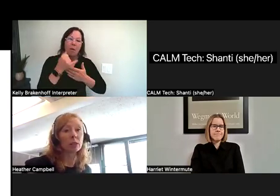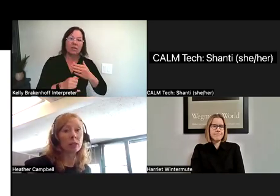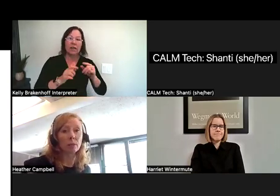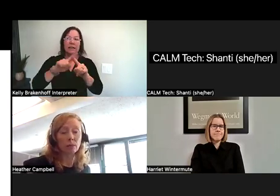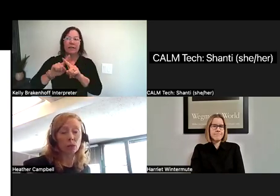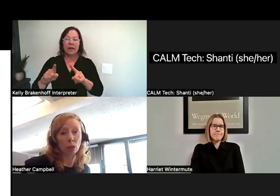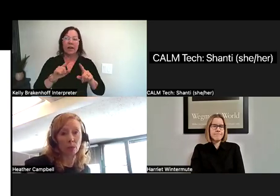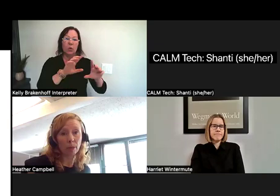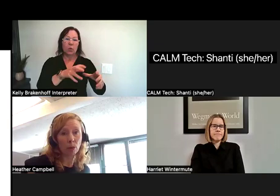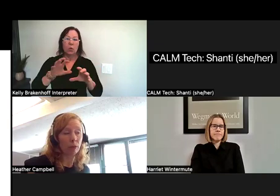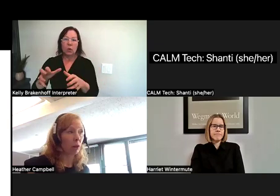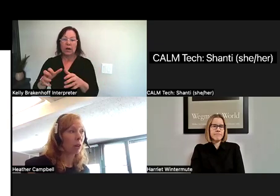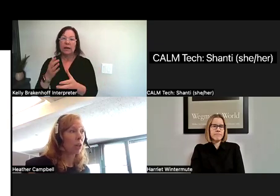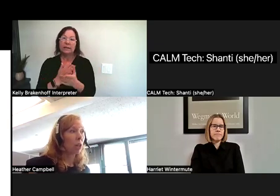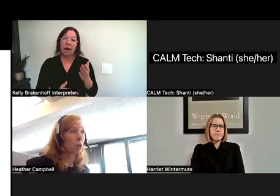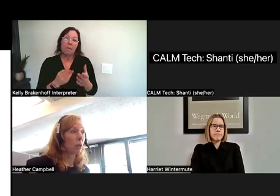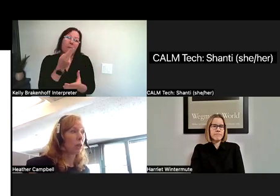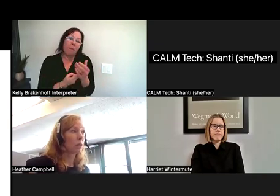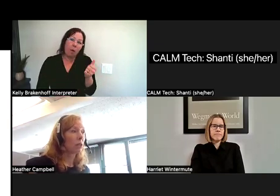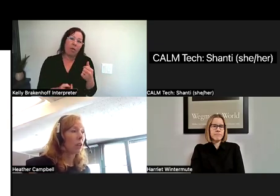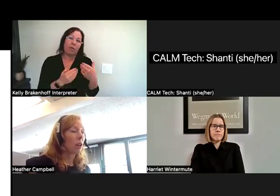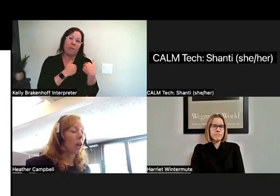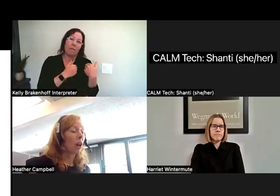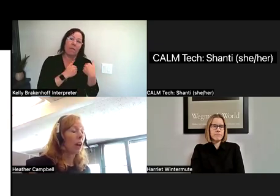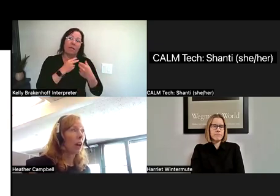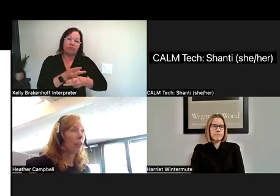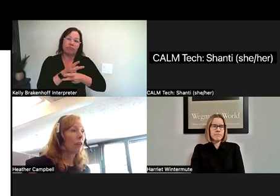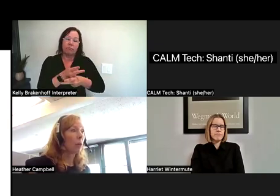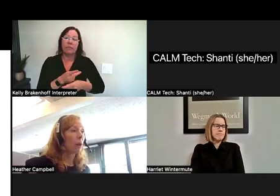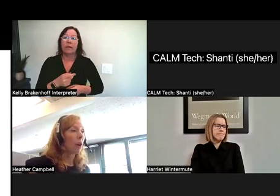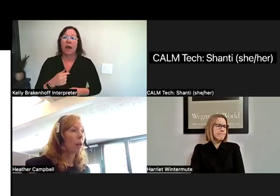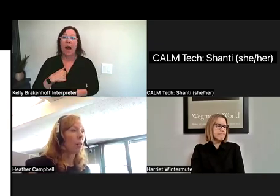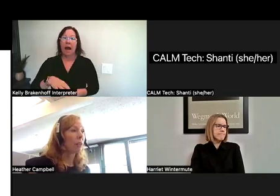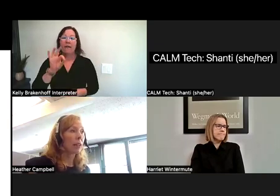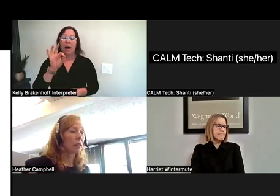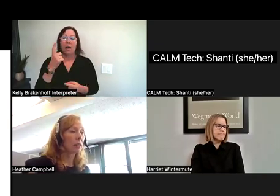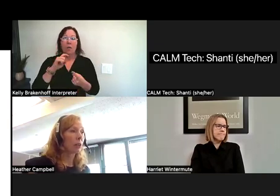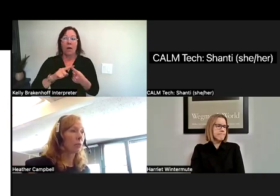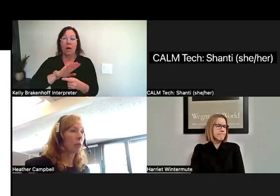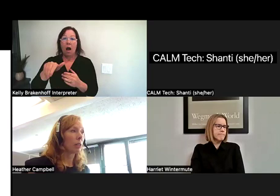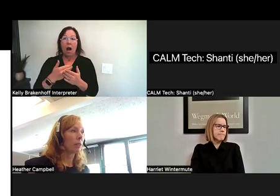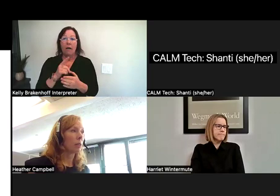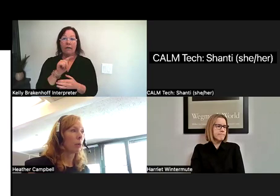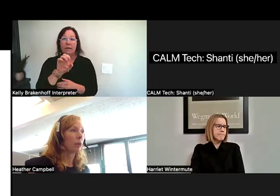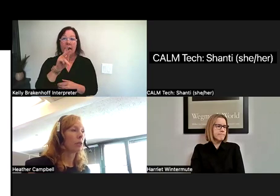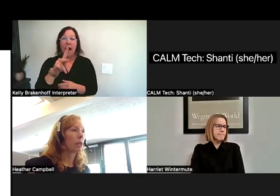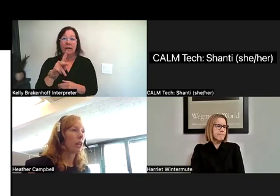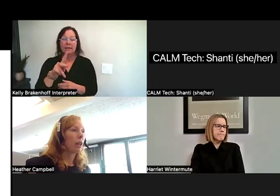some shared by both of our units. I found when all of the task are perceived as important,